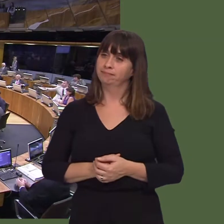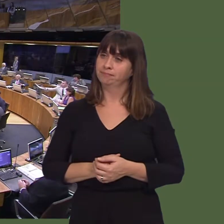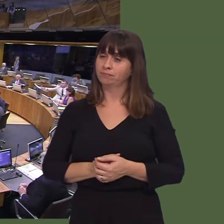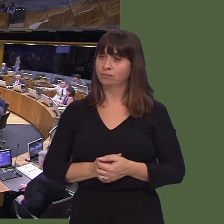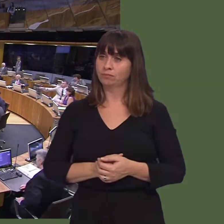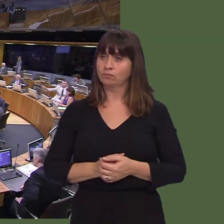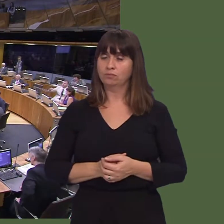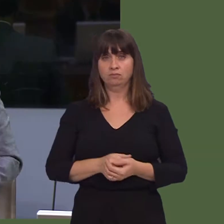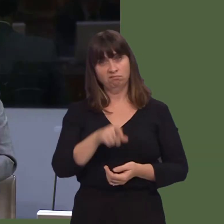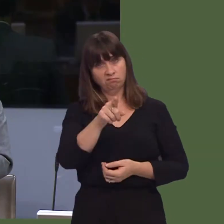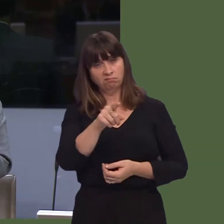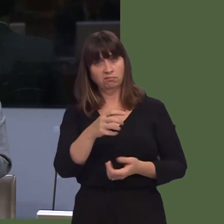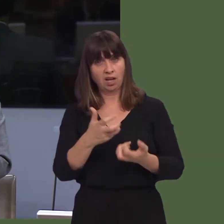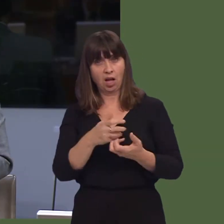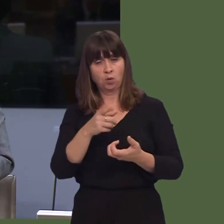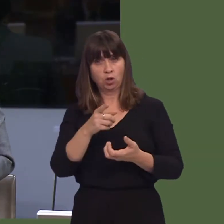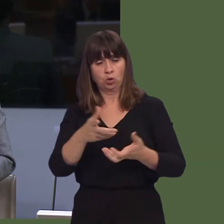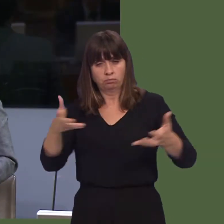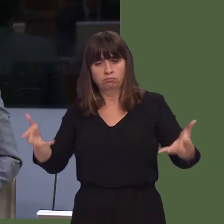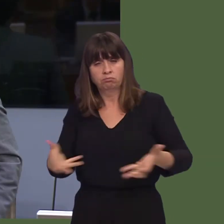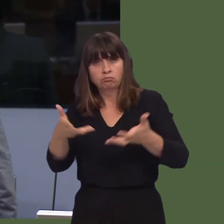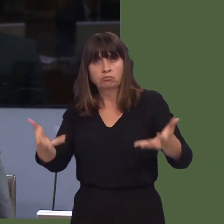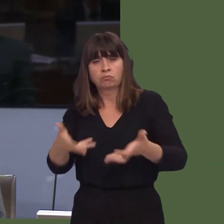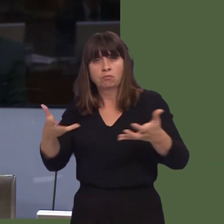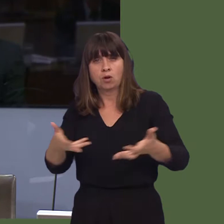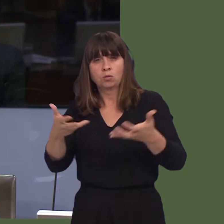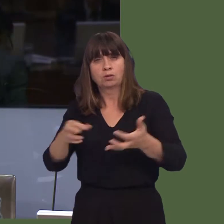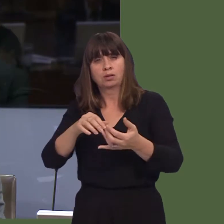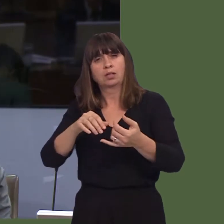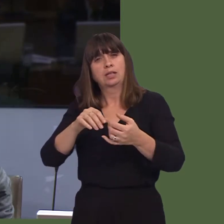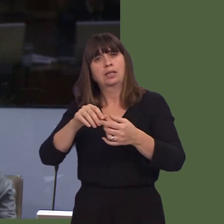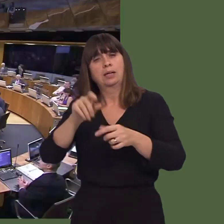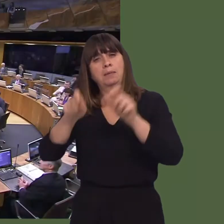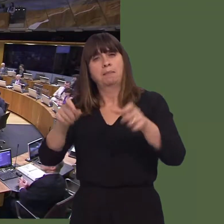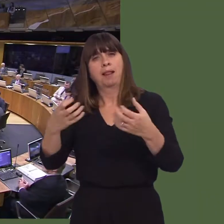What is the Welsh Government doing to protect and promote the rights of people with disabilities in South Wales Central? OAQ52836 Julie James AM: The Welsh Government published